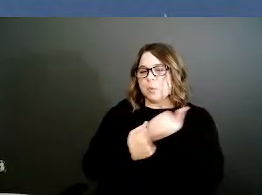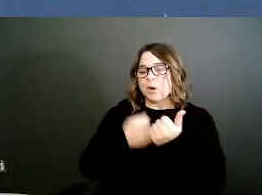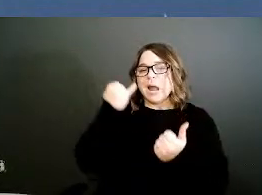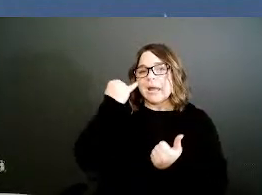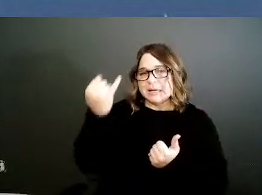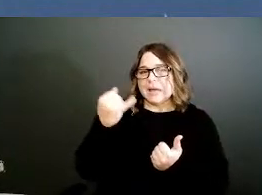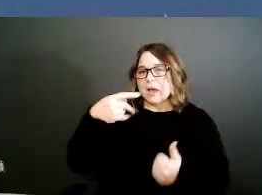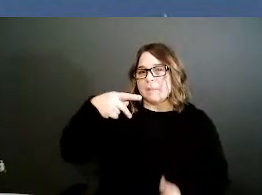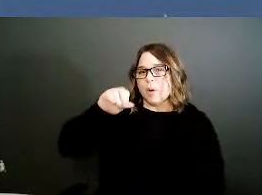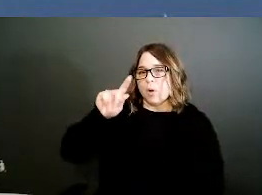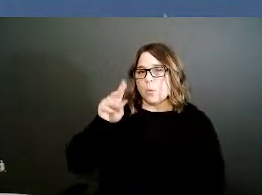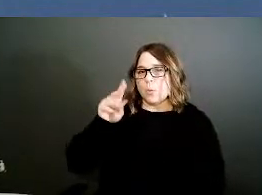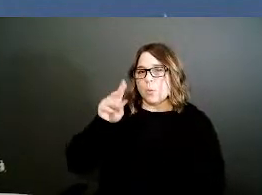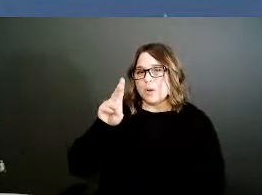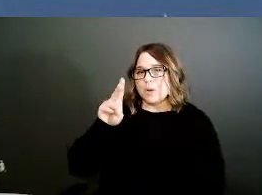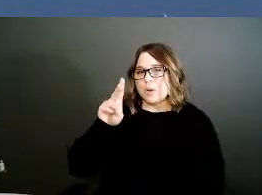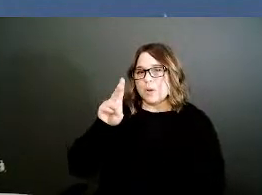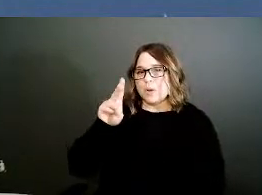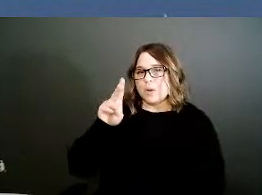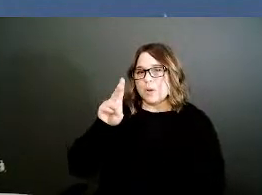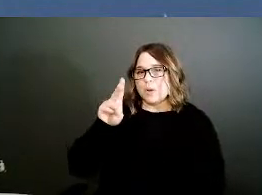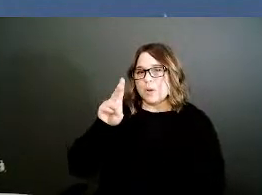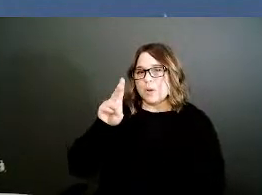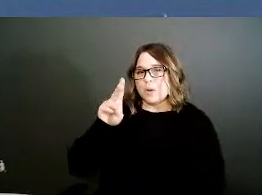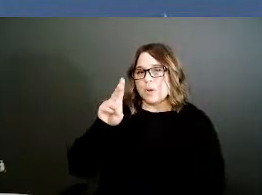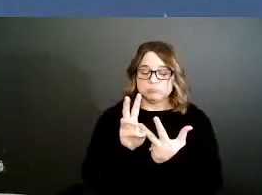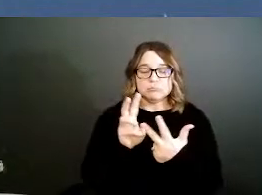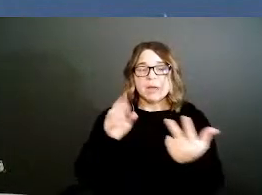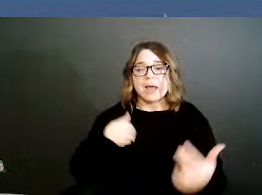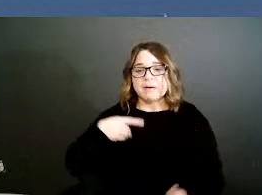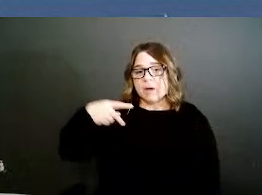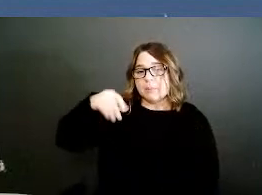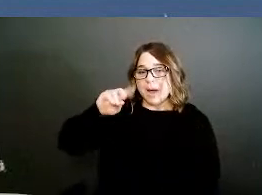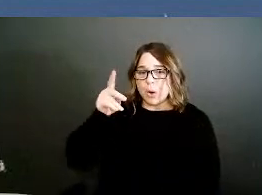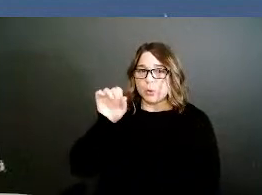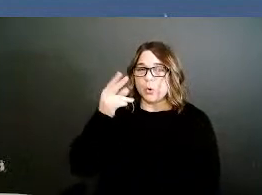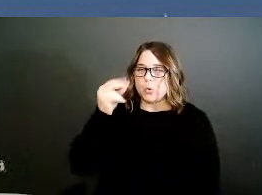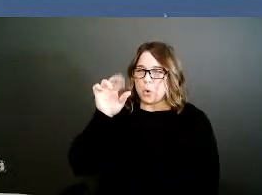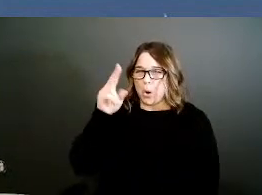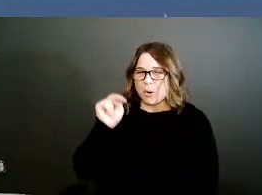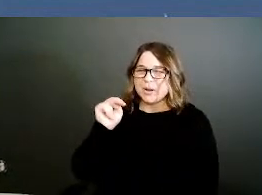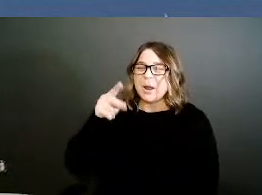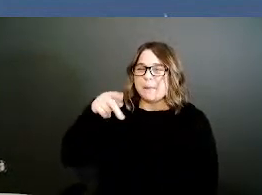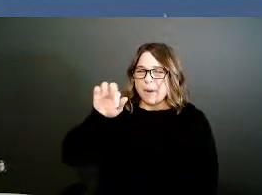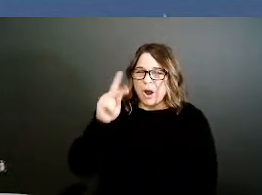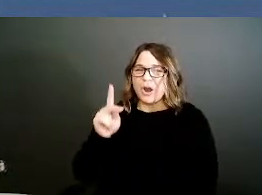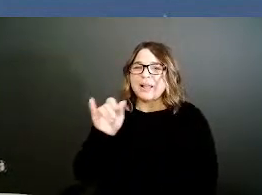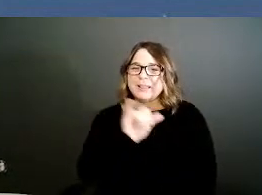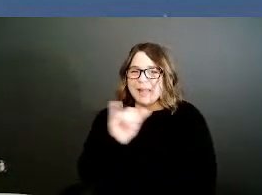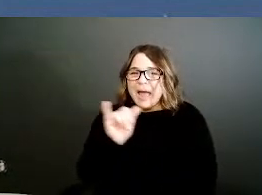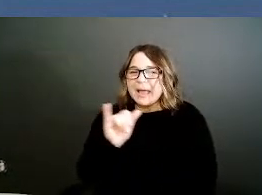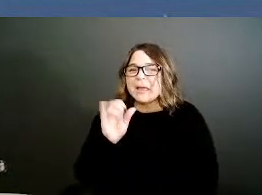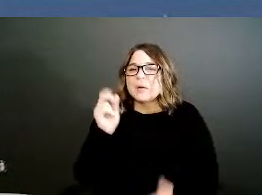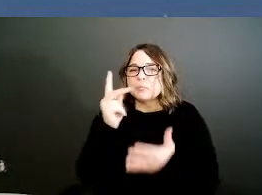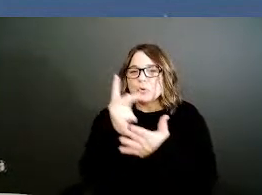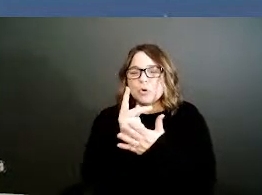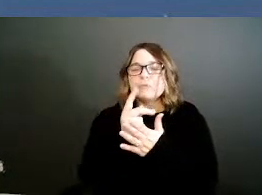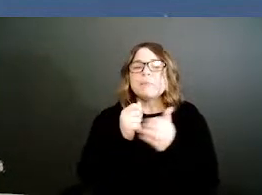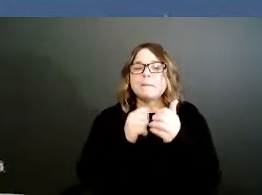AN IDEA AND WITH THOSE THREE PLUS THE SIX OF YOU REMAINING, WE'D HAVE A POWDERHORN-LIKE VETO-PROOF MAJORITY OF NINE. DON'T SMILE. I'M SERIOUS. THANK YOU.